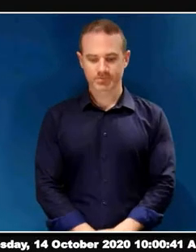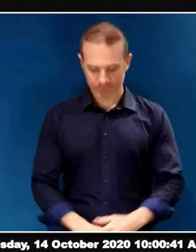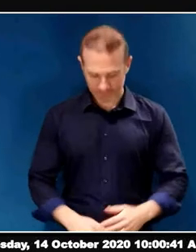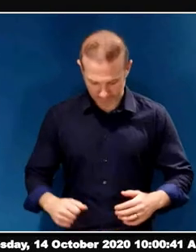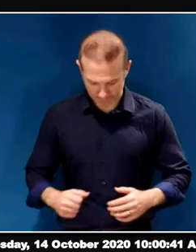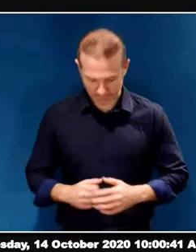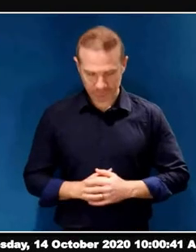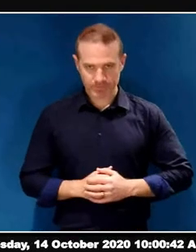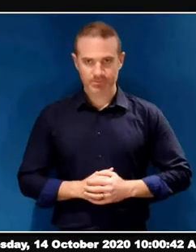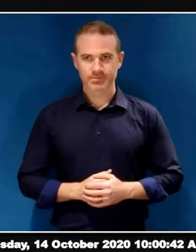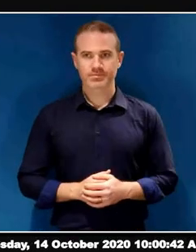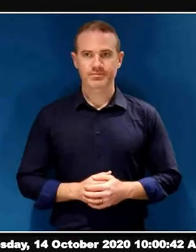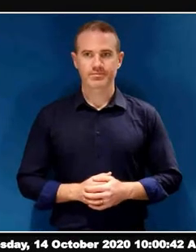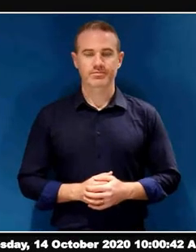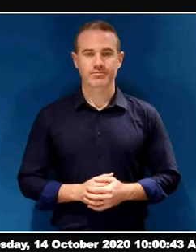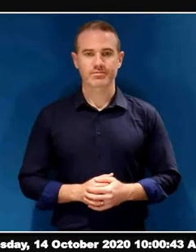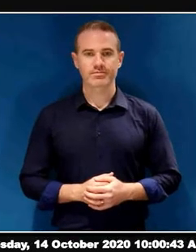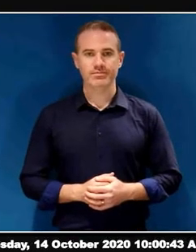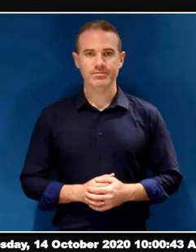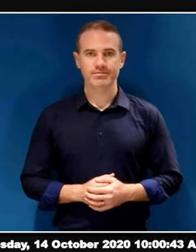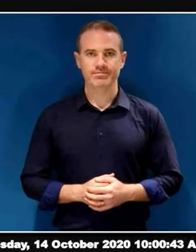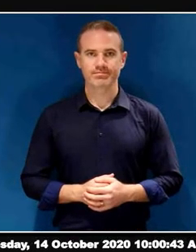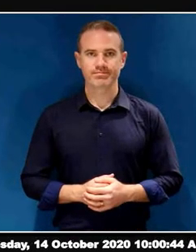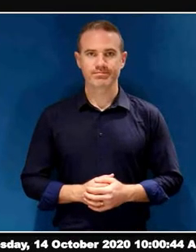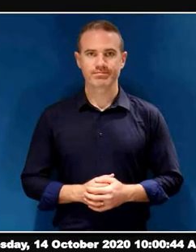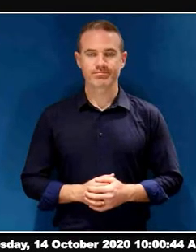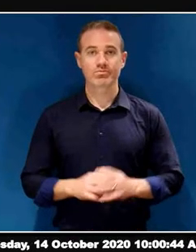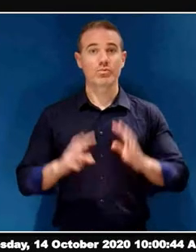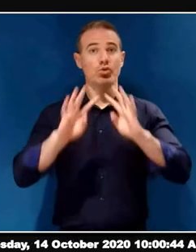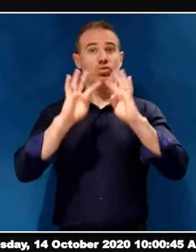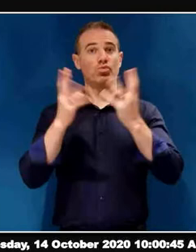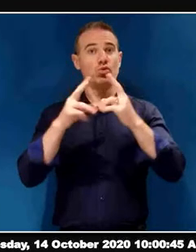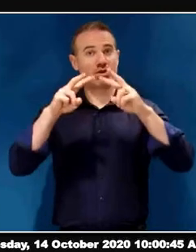The Royal Commission is now in session. Good morning.